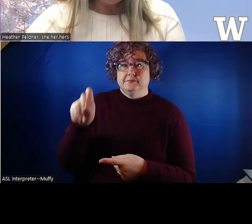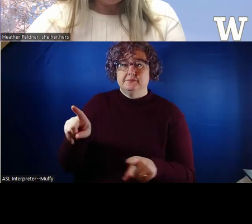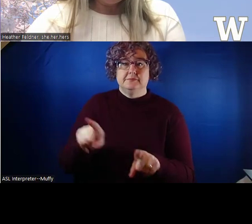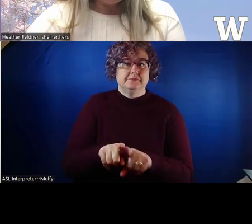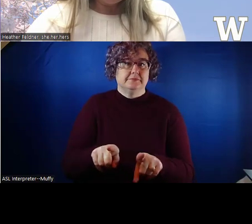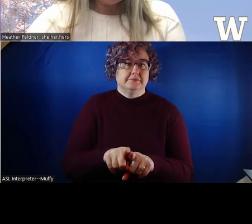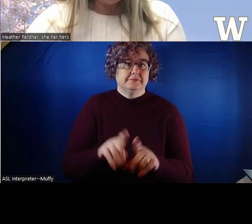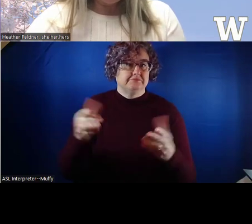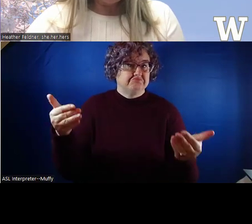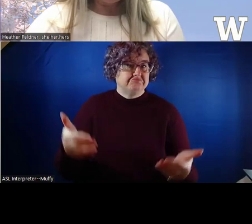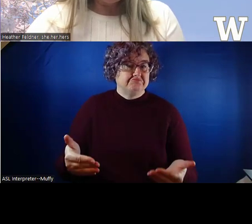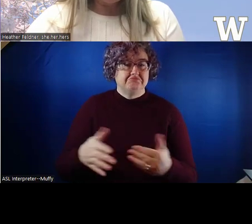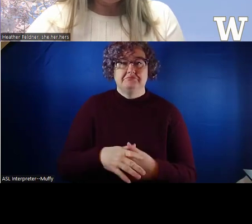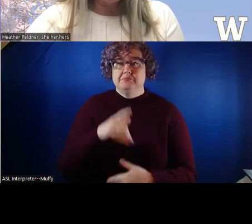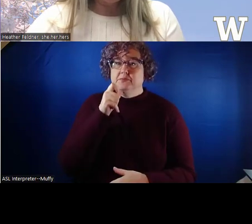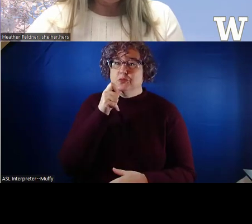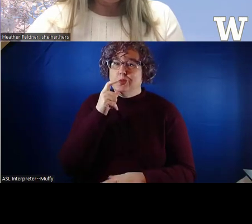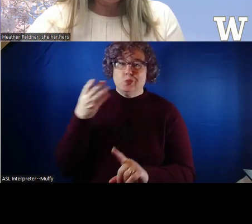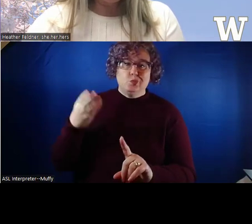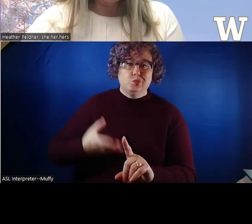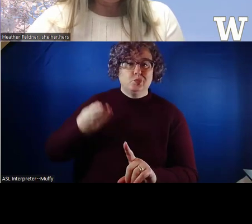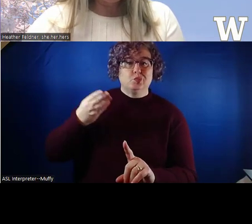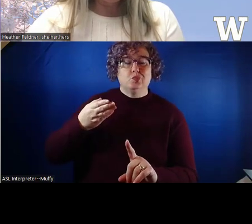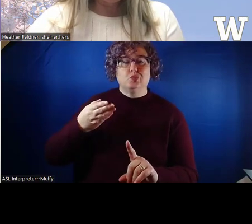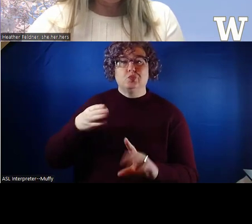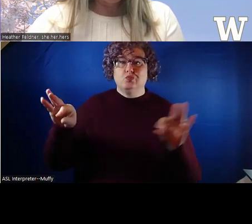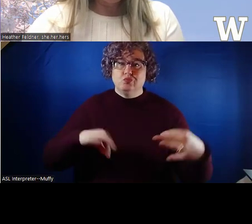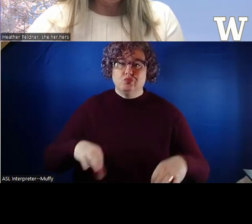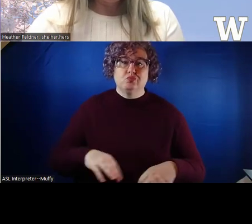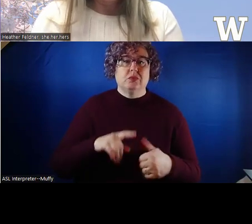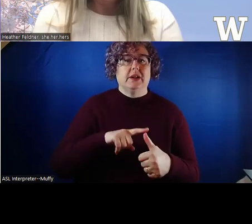I'm gonna invite you to tell us a little bit about yourself. And then I'm wondering,